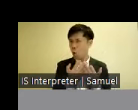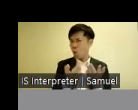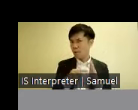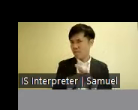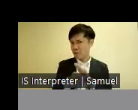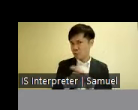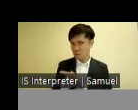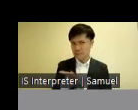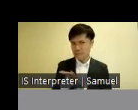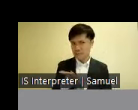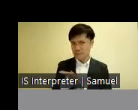a rapid gender analysis.